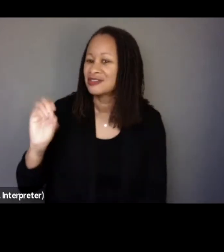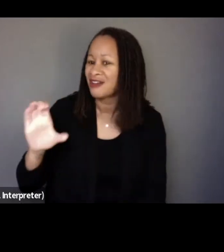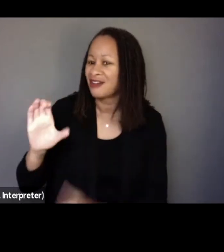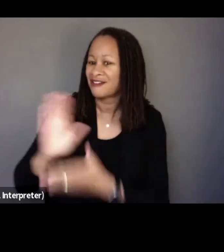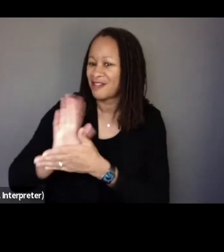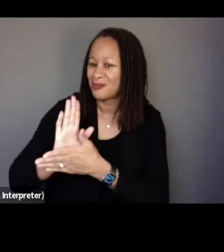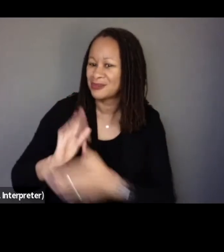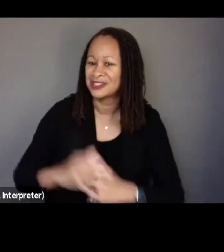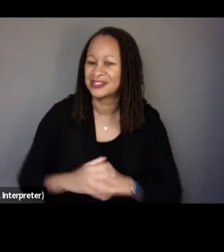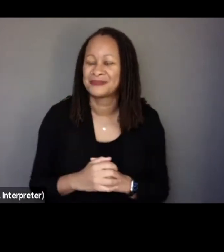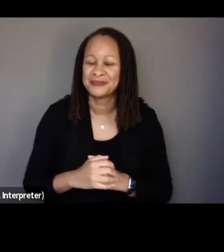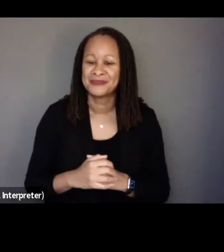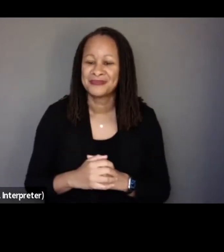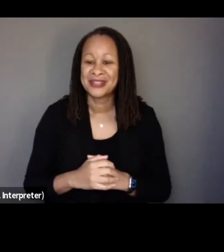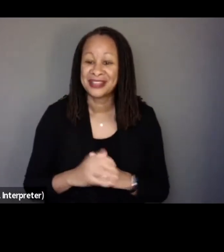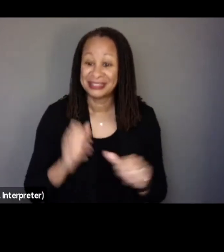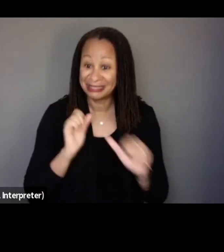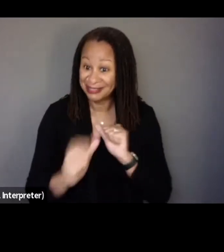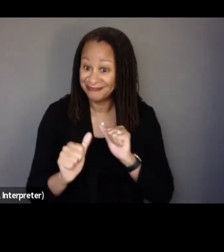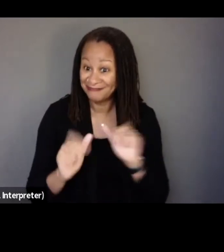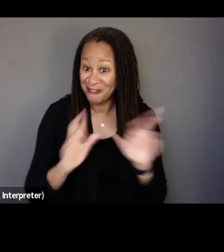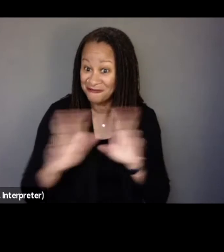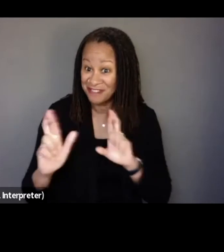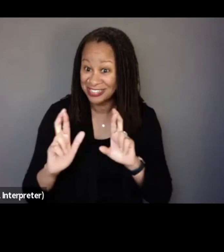and stay tuned for more from IDA.